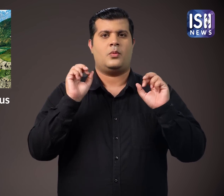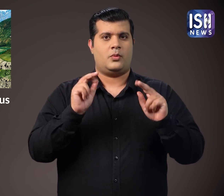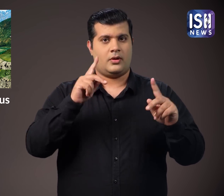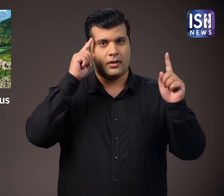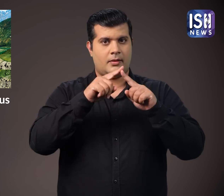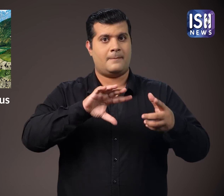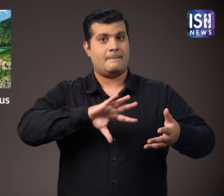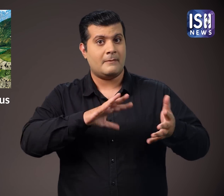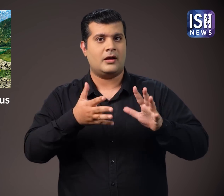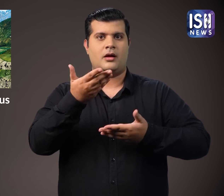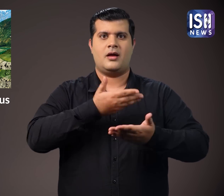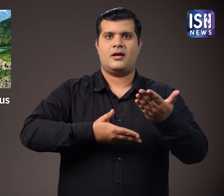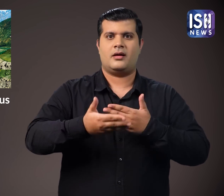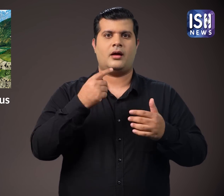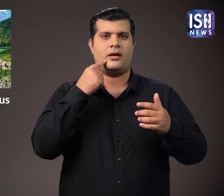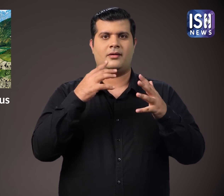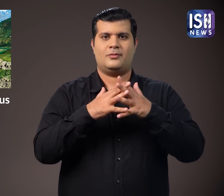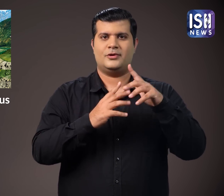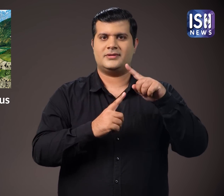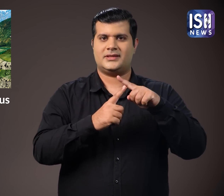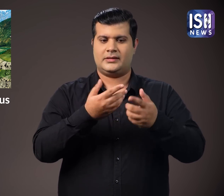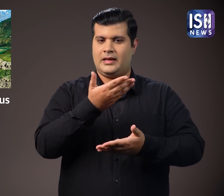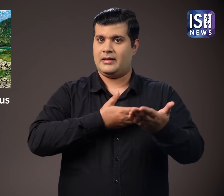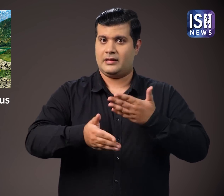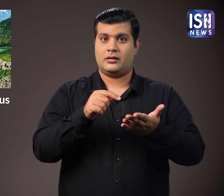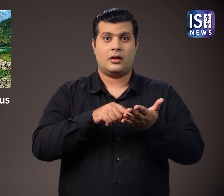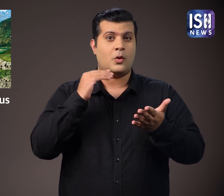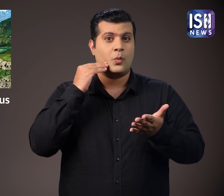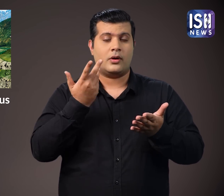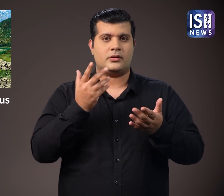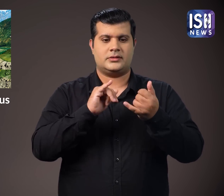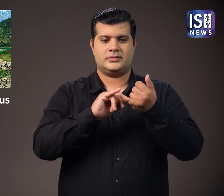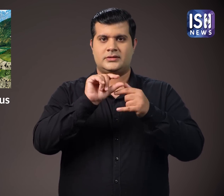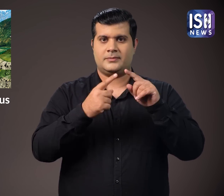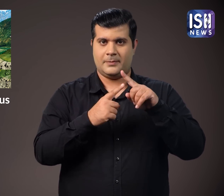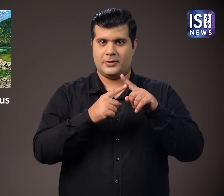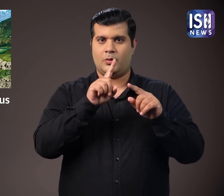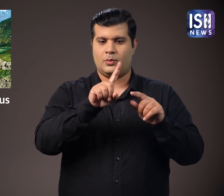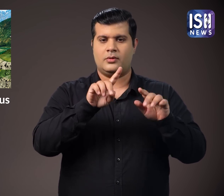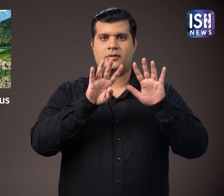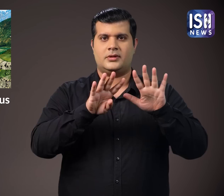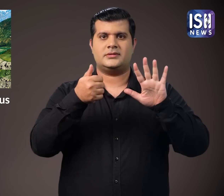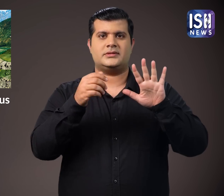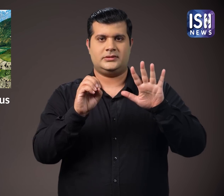They made an agreement called IWT in September 1960.